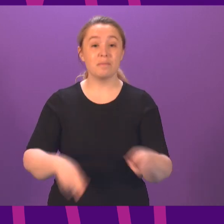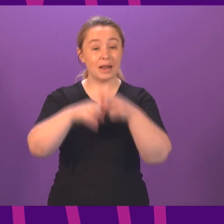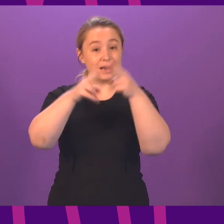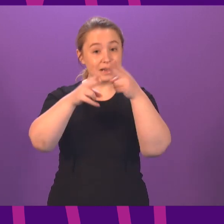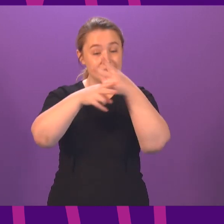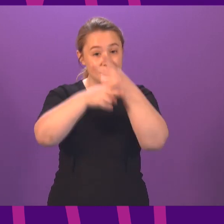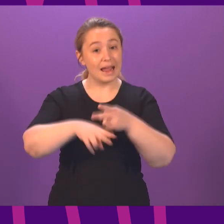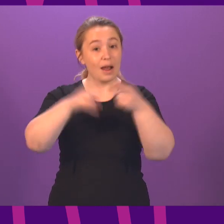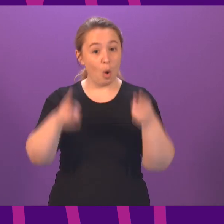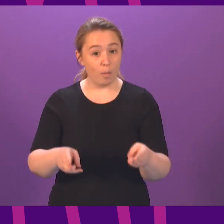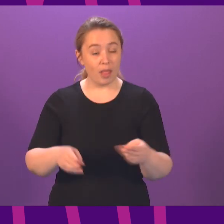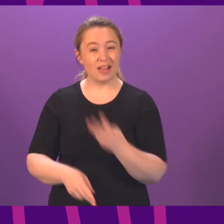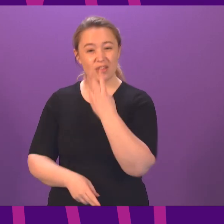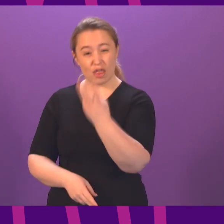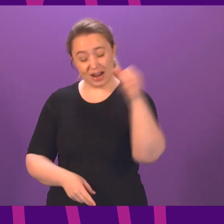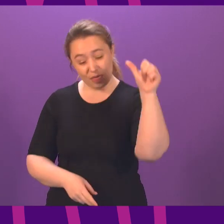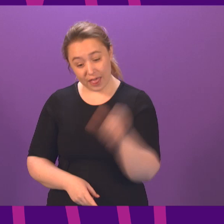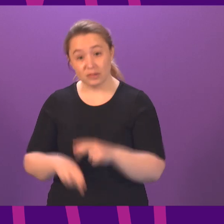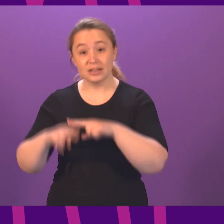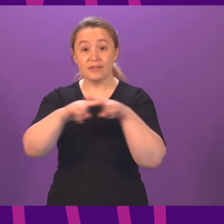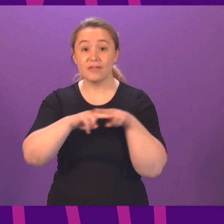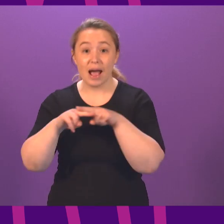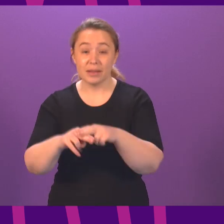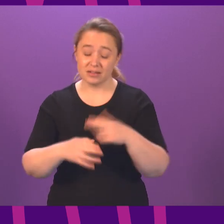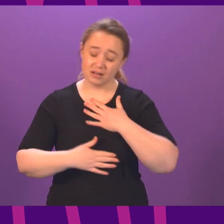is more than 3,000 families who have been bereaved by an epidemic that raced through